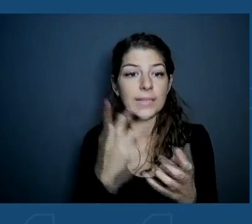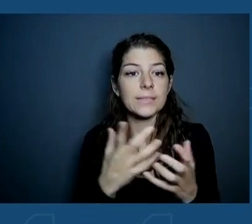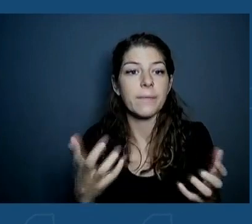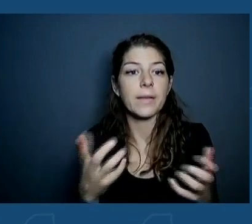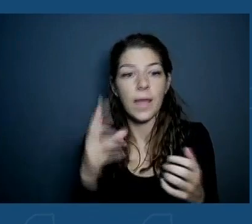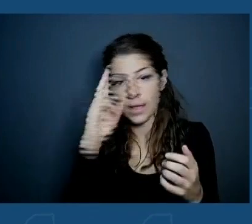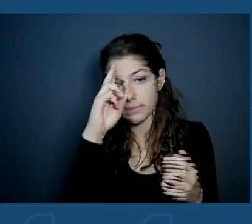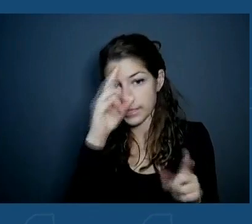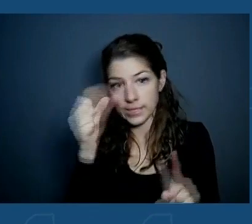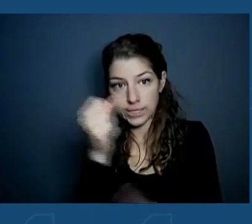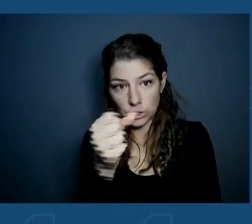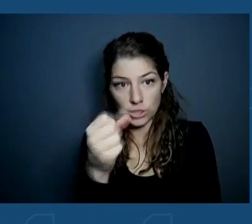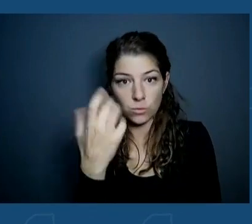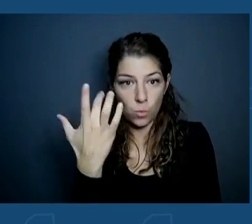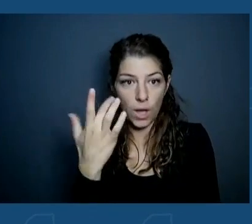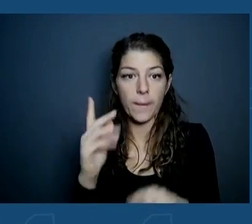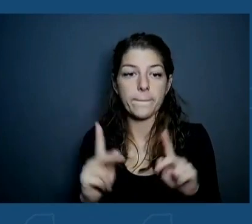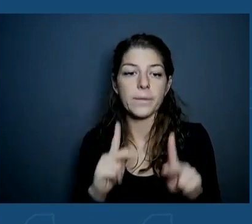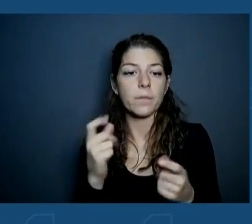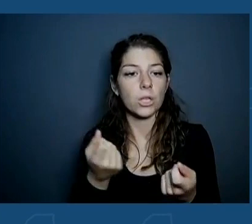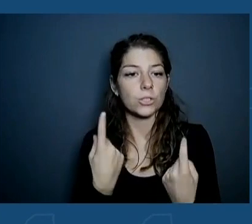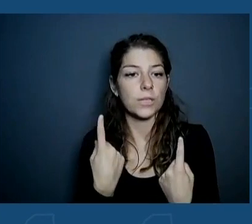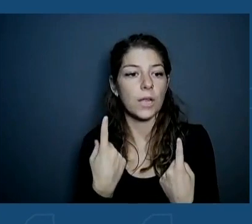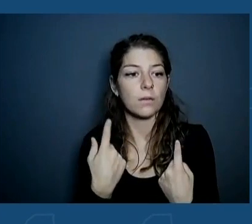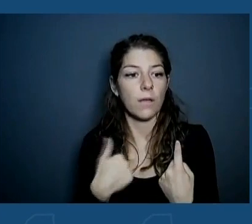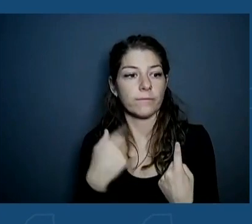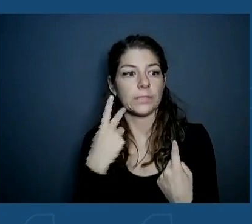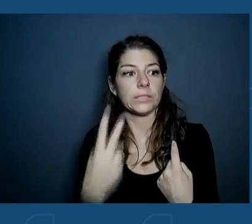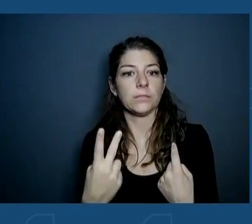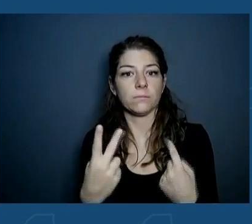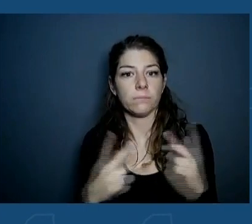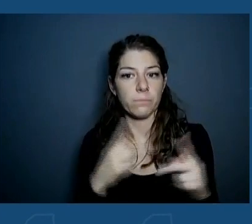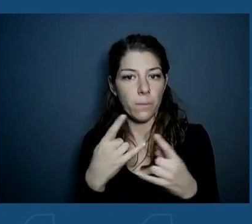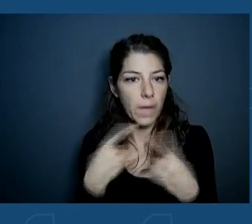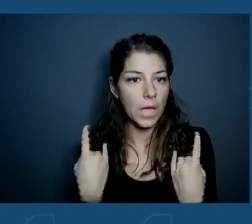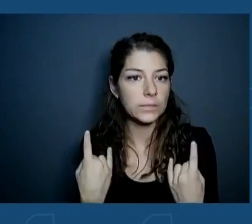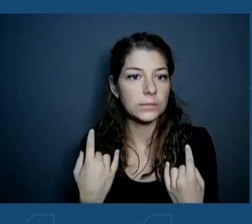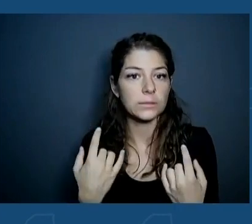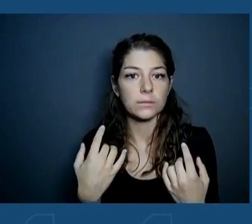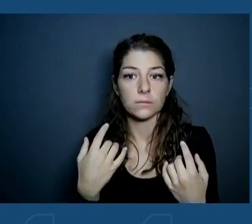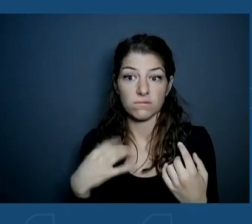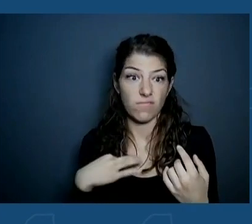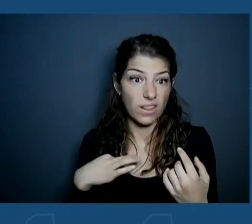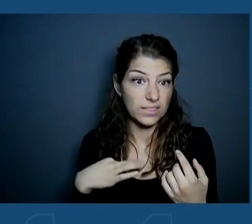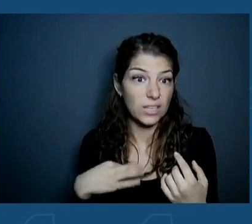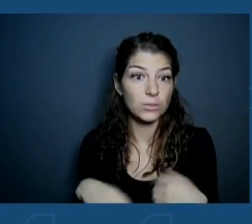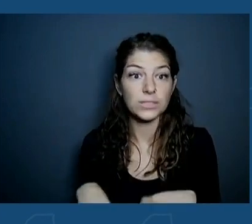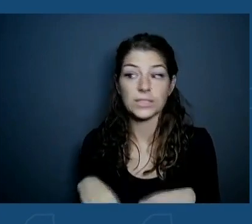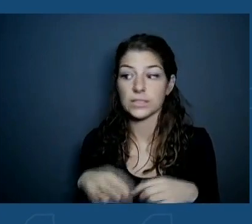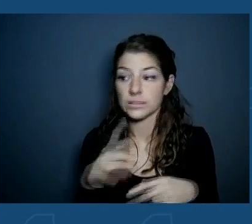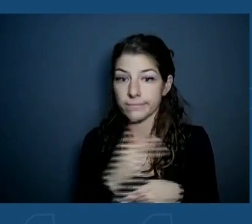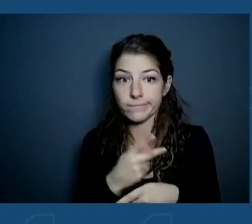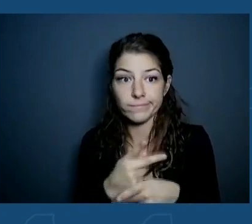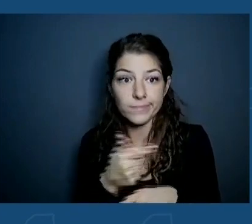THIS COULD COME BACK SOMEDAY SO GET READY FOR IT IT HAS COME BACK. THE REASON IT ISN'T SEVERE AND WILL NOT SEE IS ME